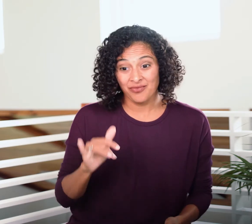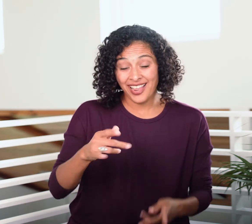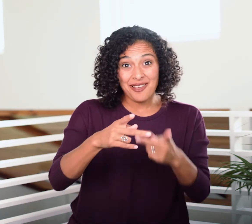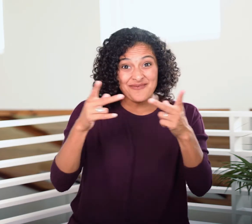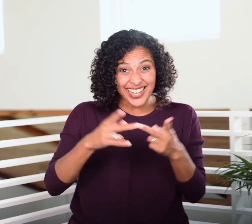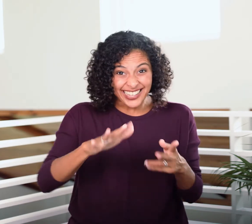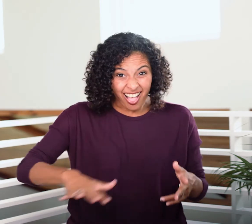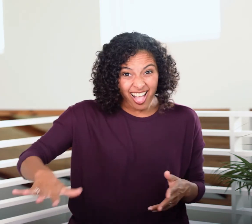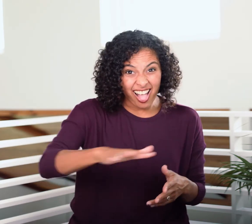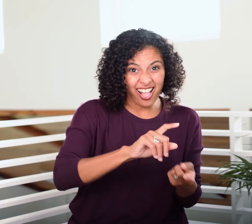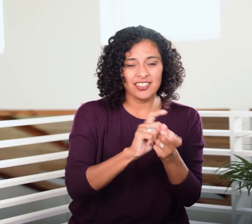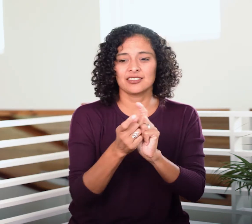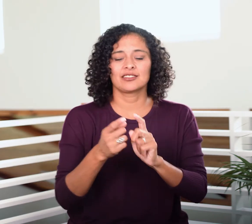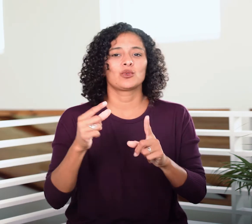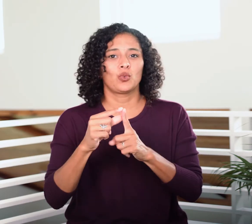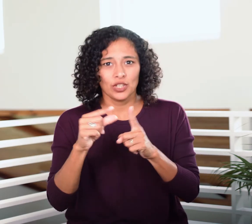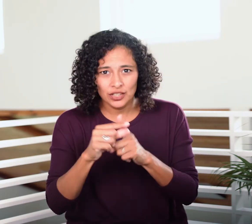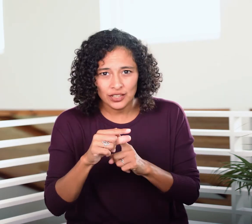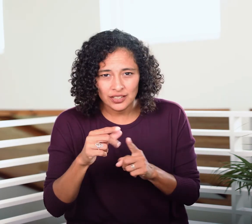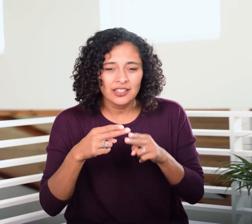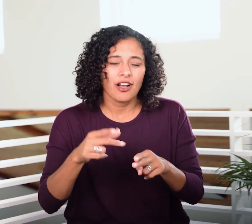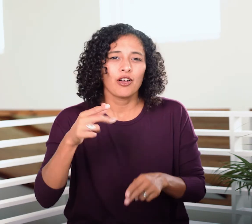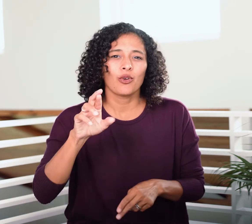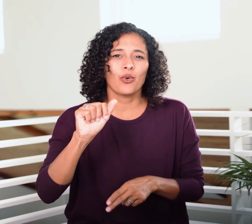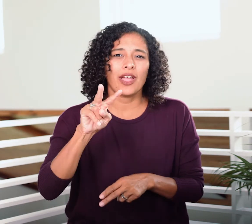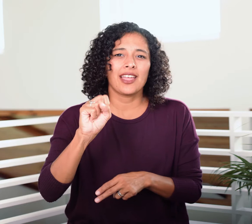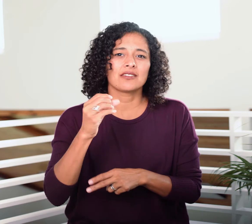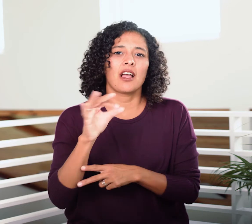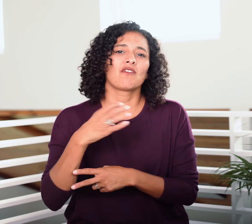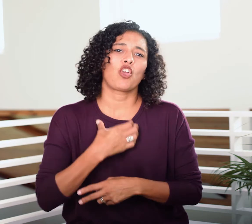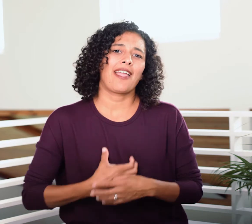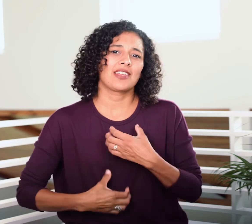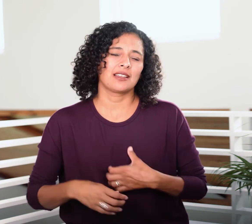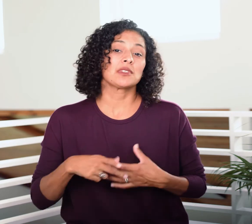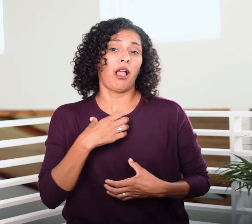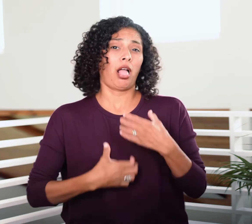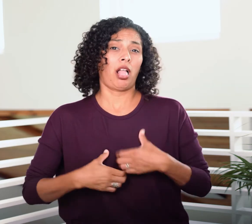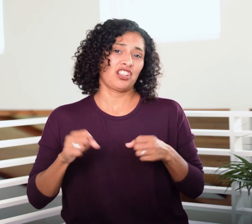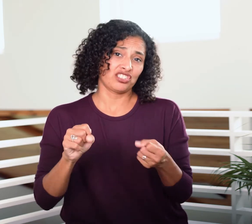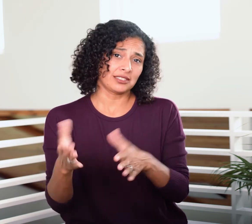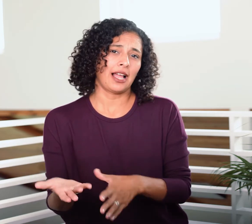They give the place a name that translates to “graves of craving”.